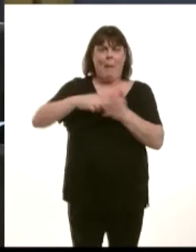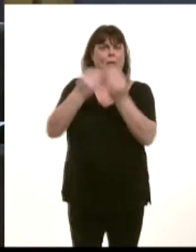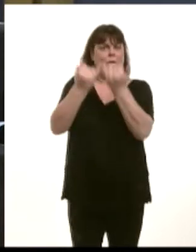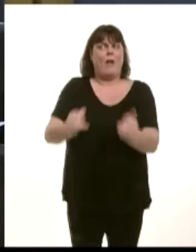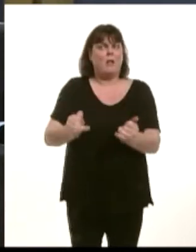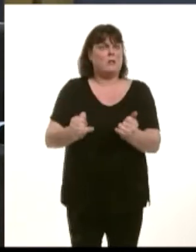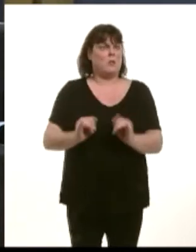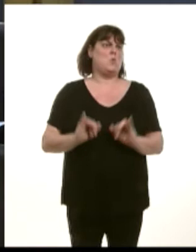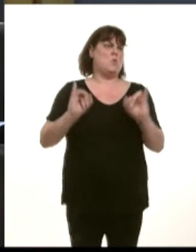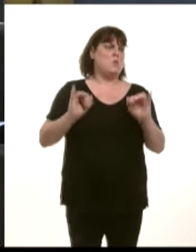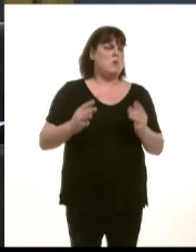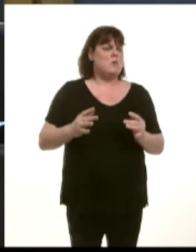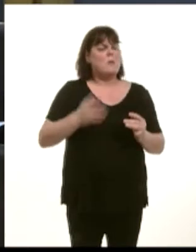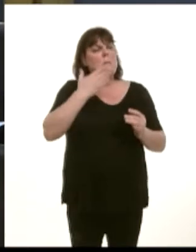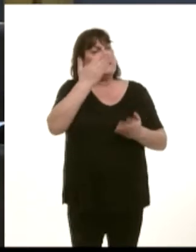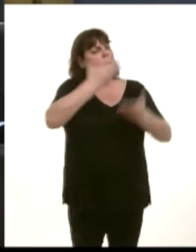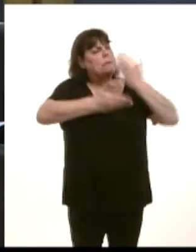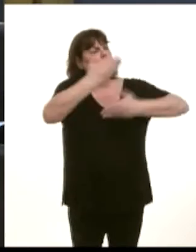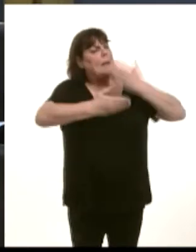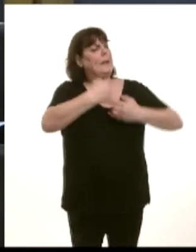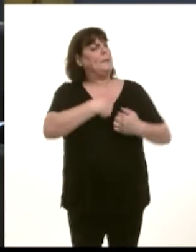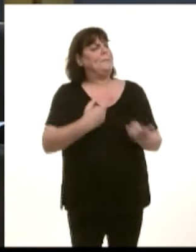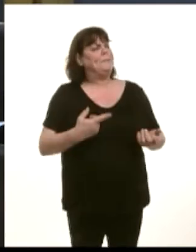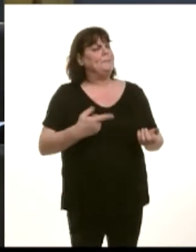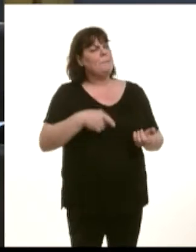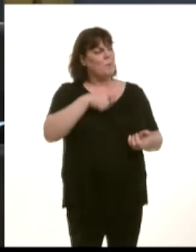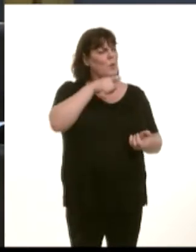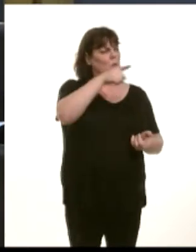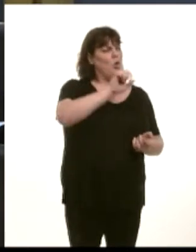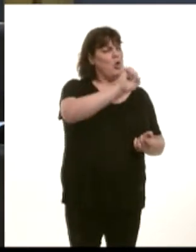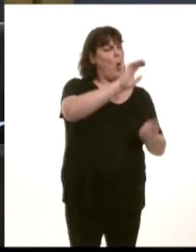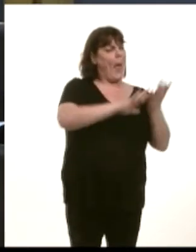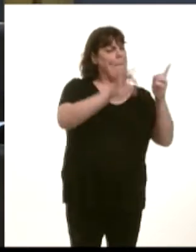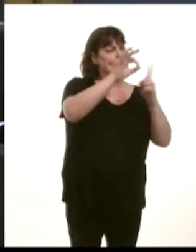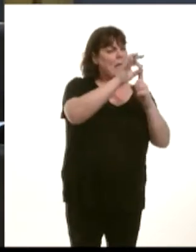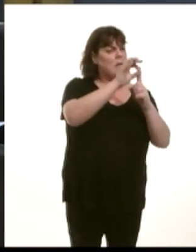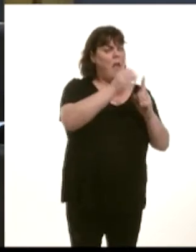Leanne Wood: Can you explain then, First Minister, why your Members of Parliament, Labour MPs,